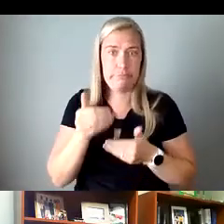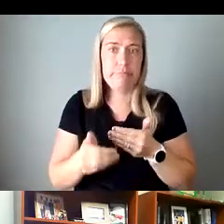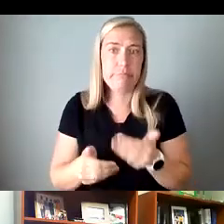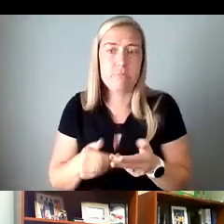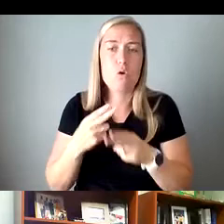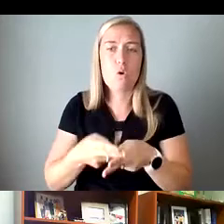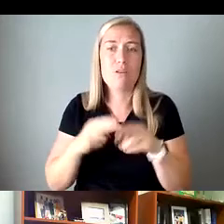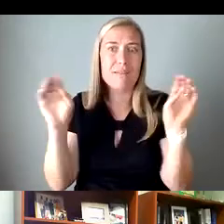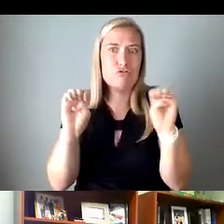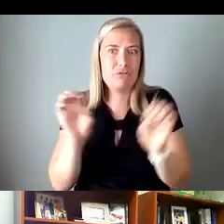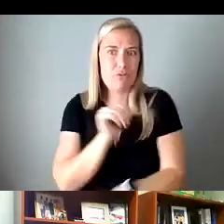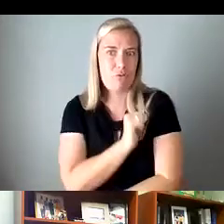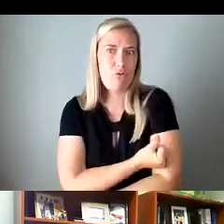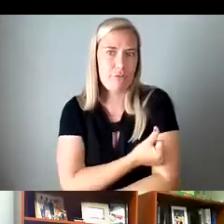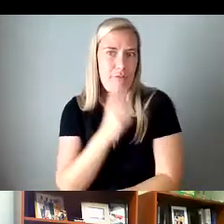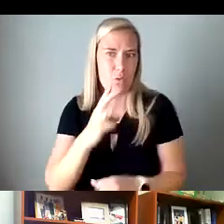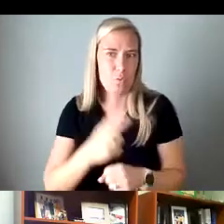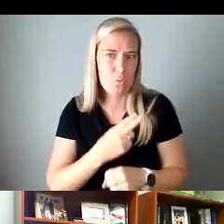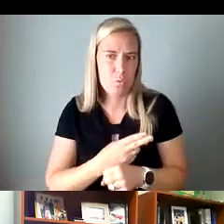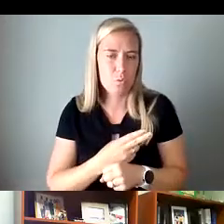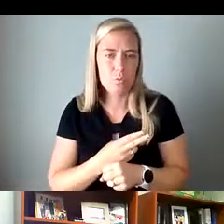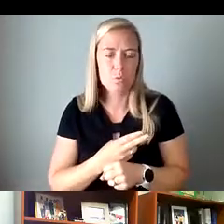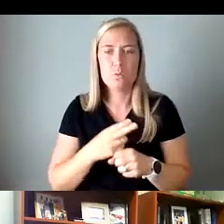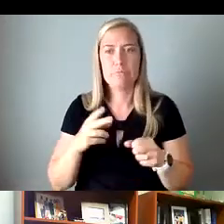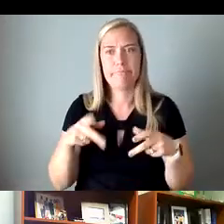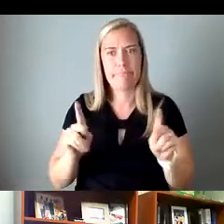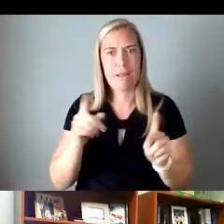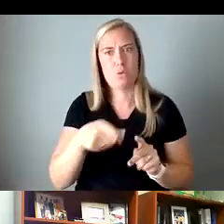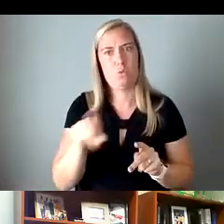Which allows you to present the necessary safety and efficacy data in sort of a